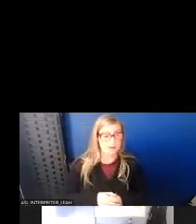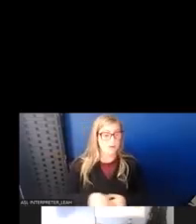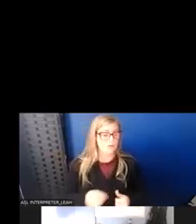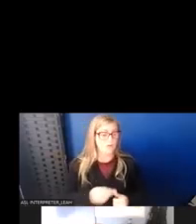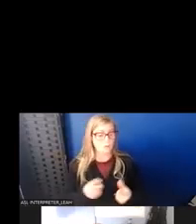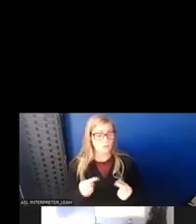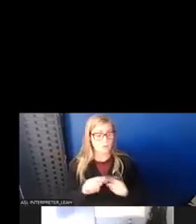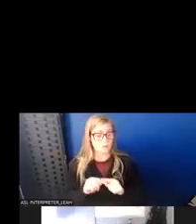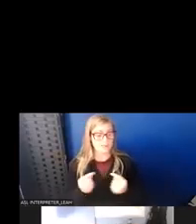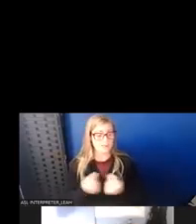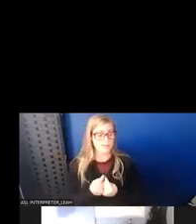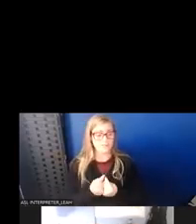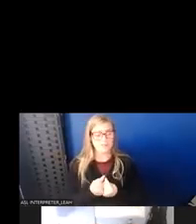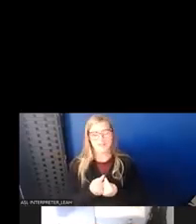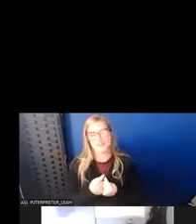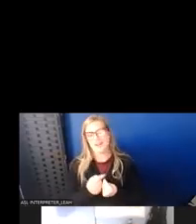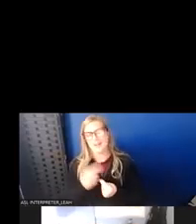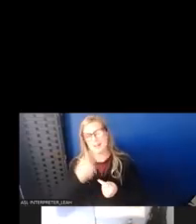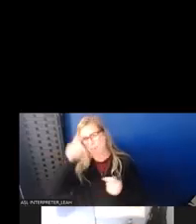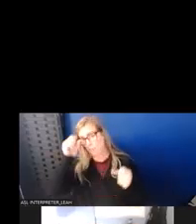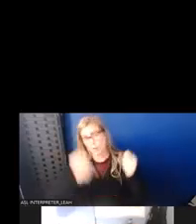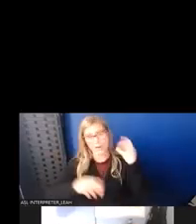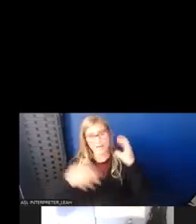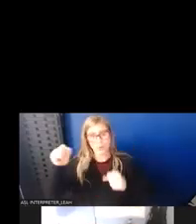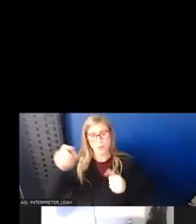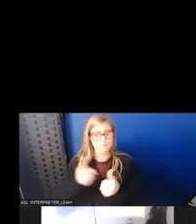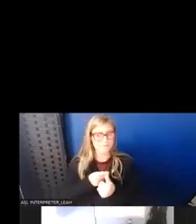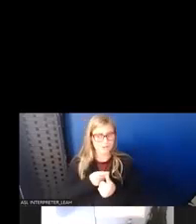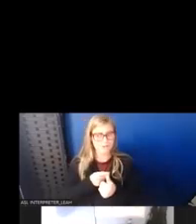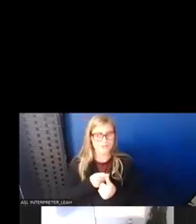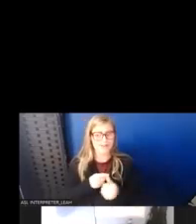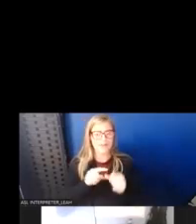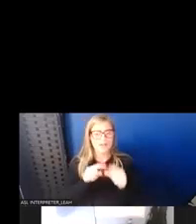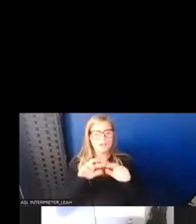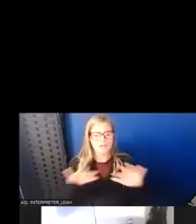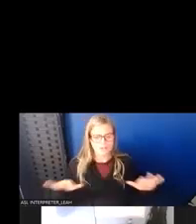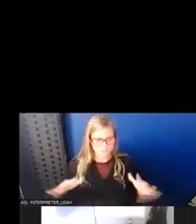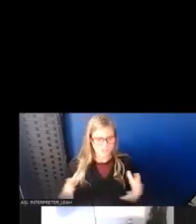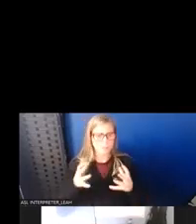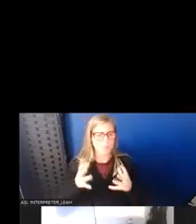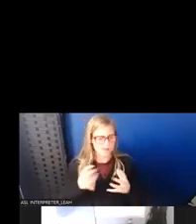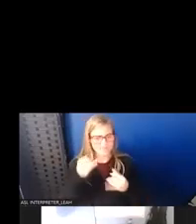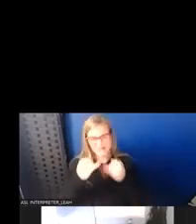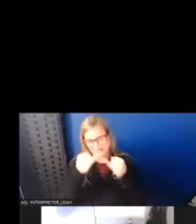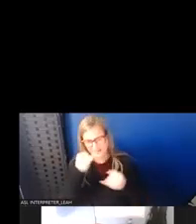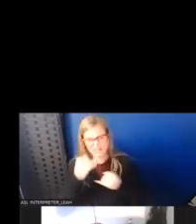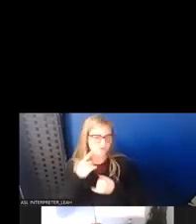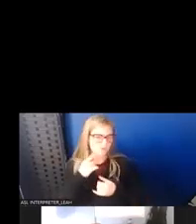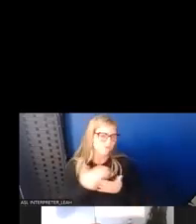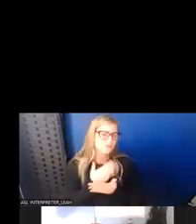We want the diversity of ideas on a new topic and get as many